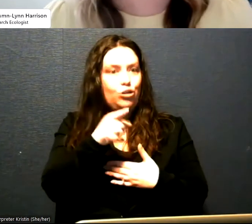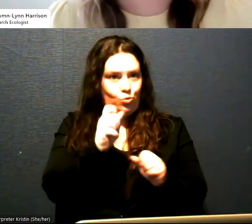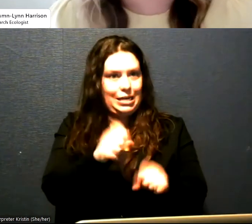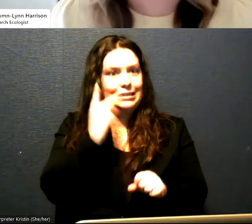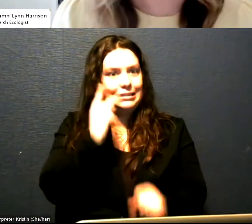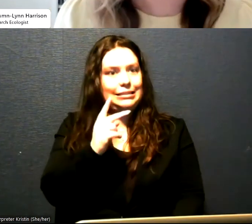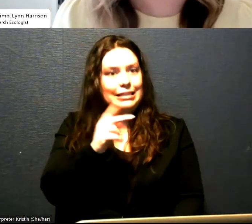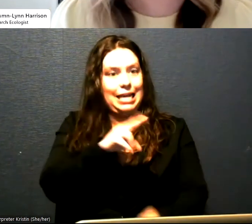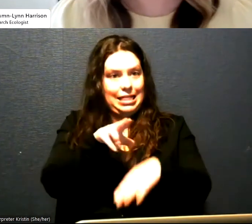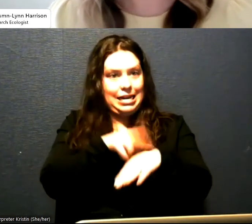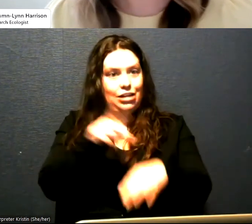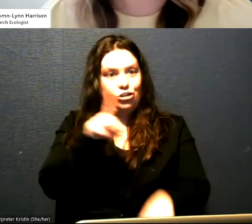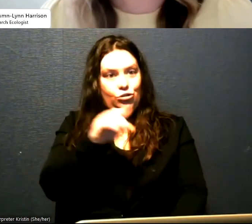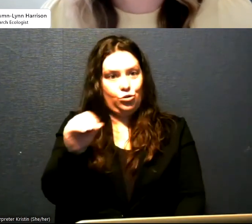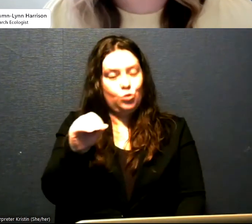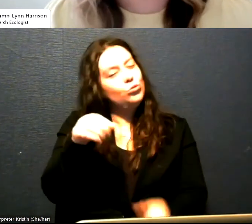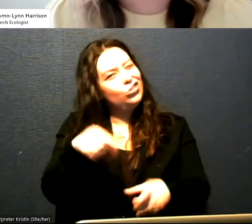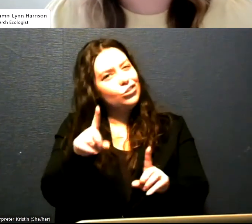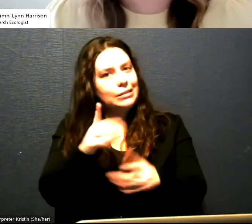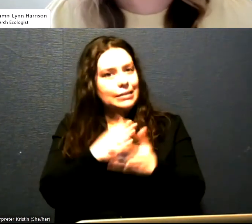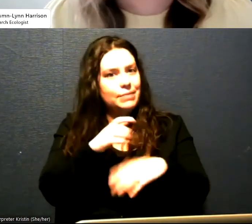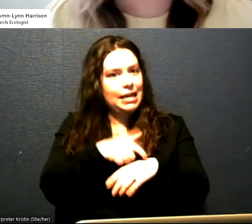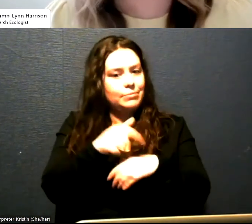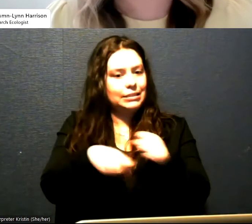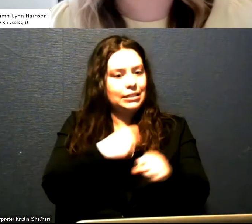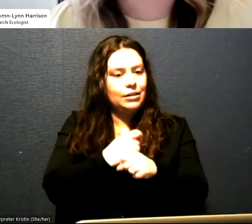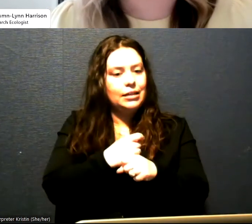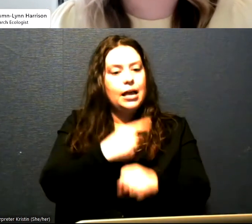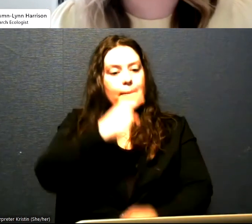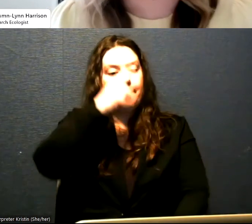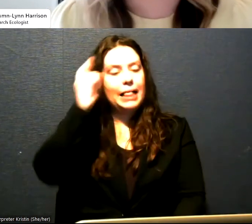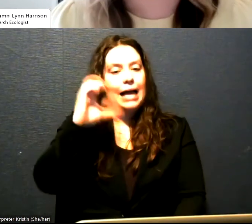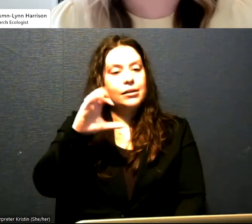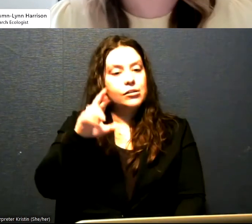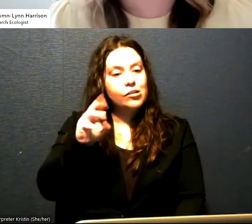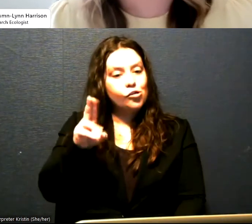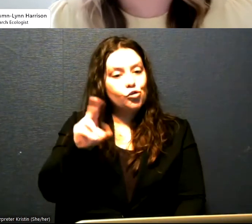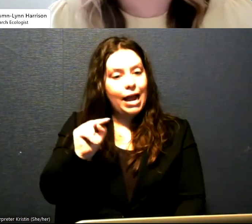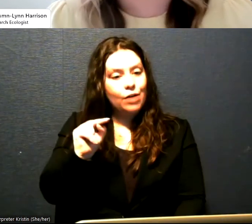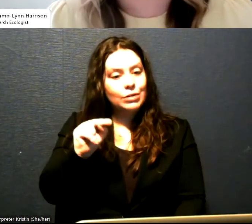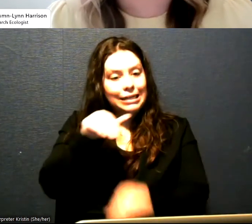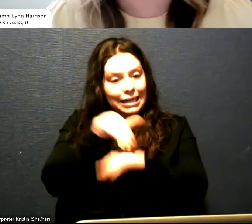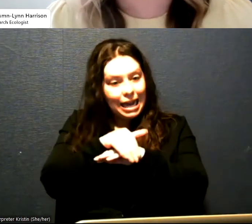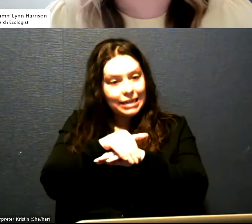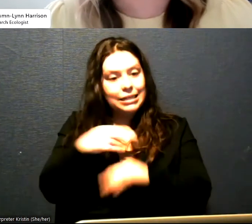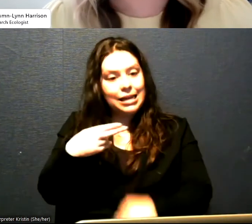certain times of year is a black crown night heron. I love that night herons are at the Zoo because